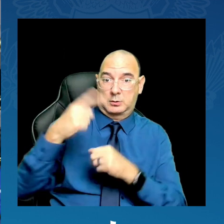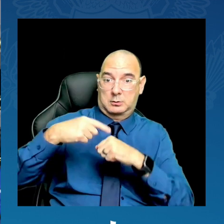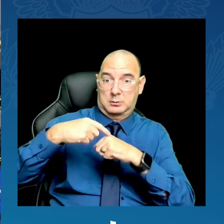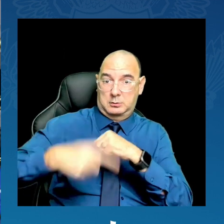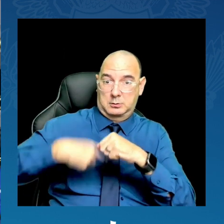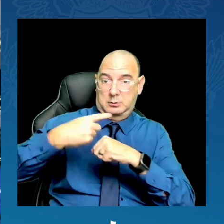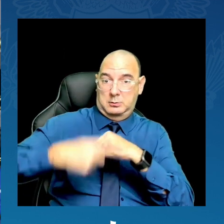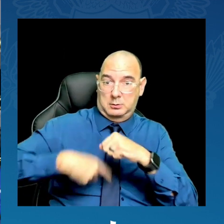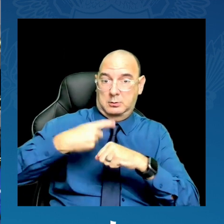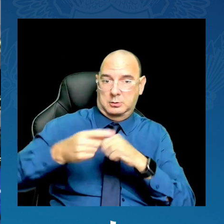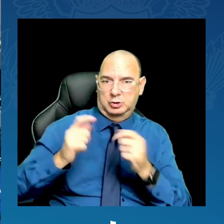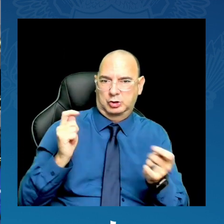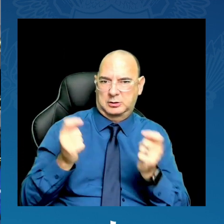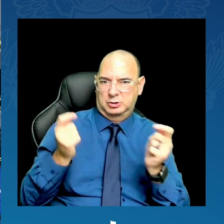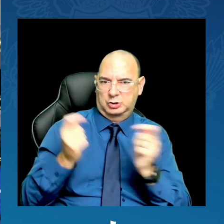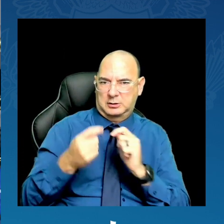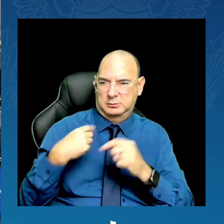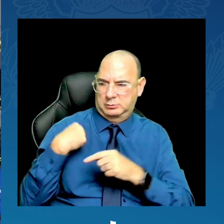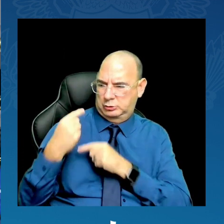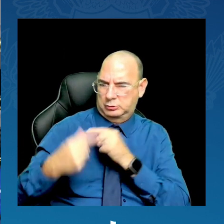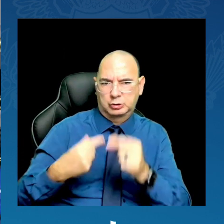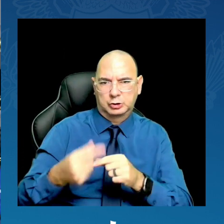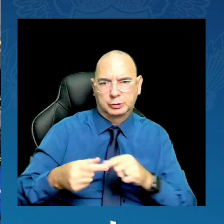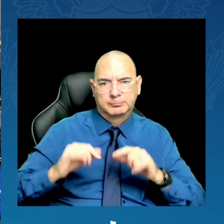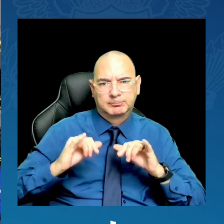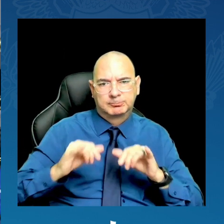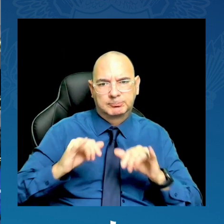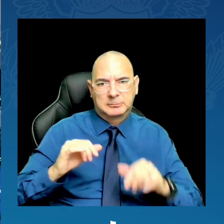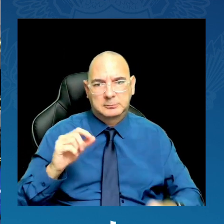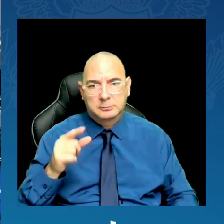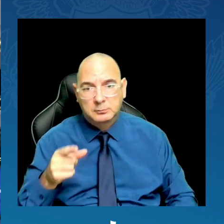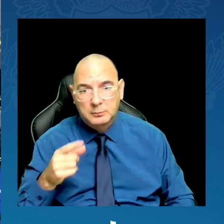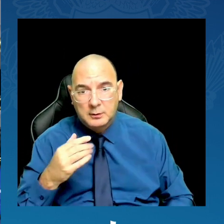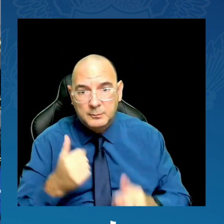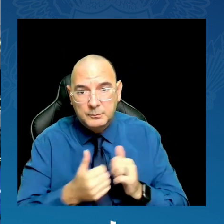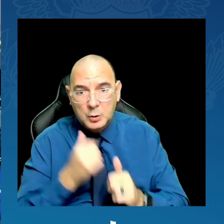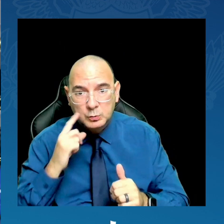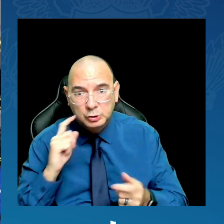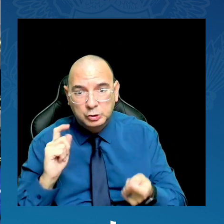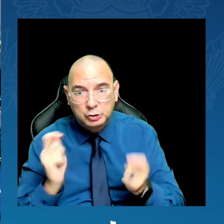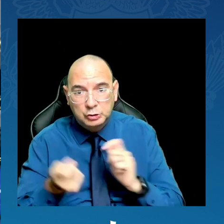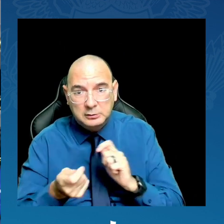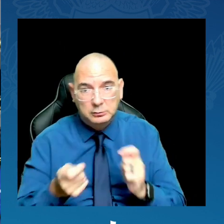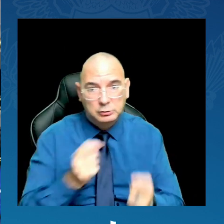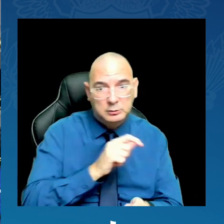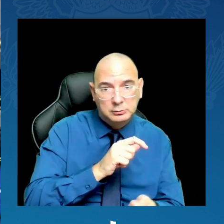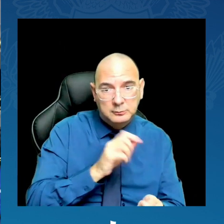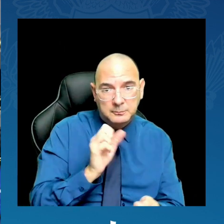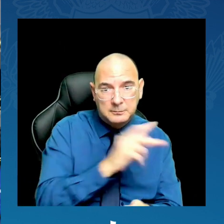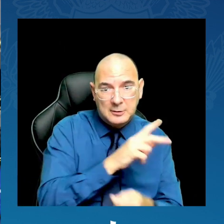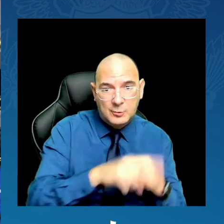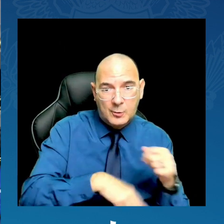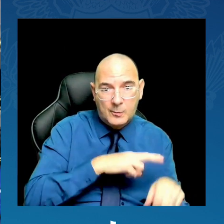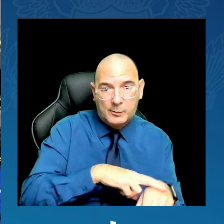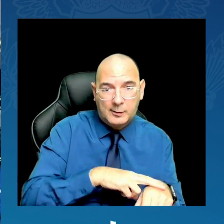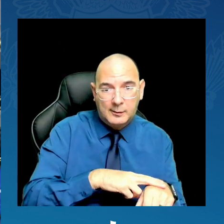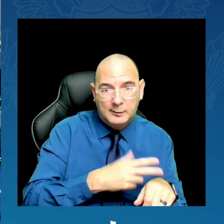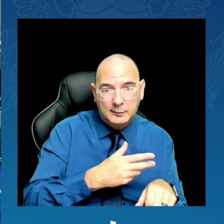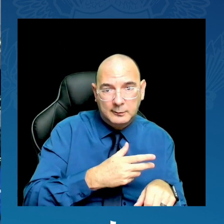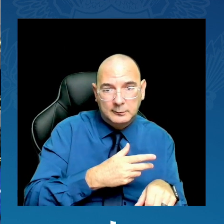But interestingly, most of these changes reverted back to normal when the cells returned back to the planet. From the results of this project,